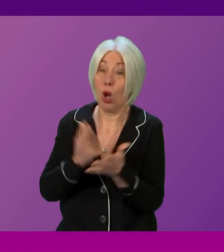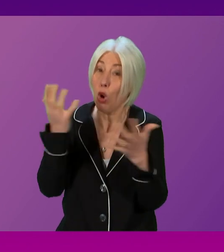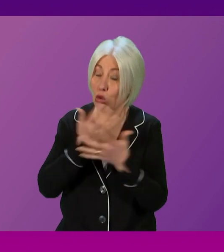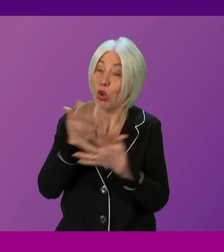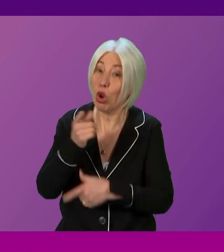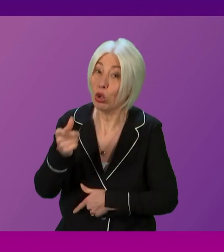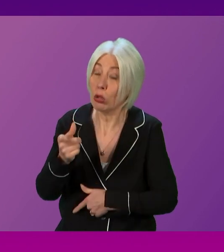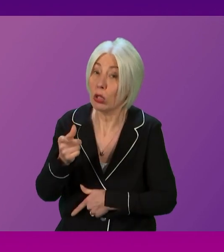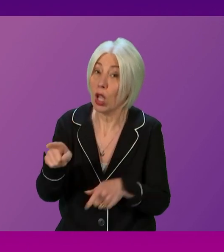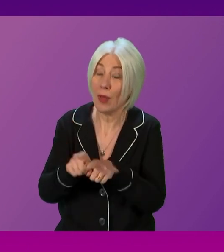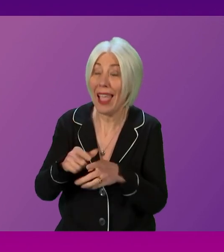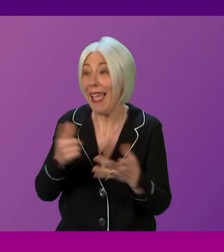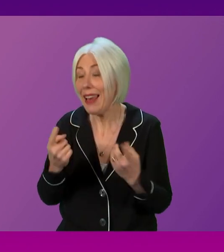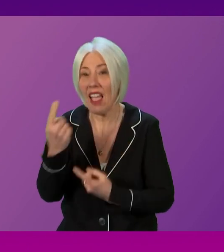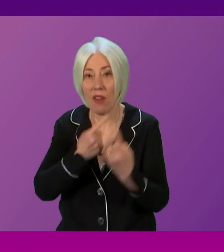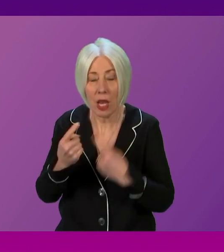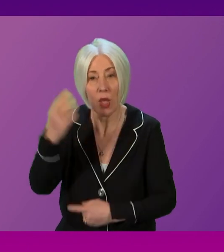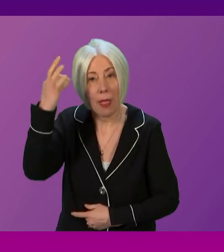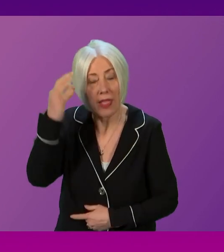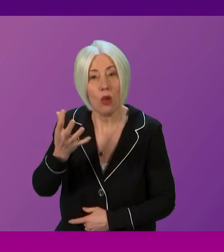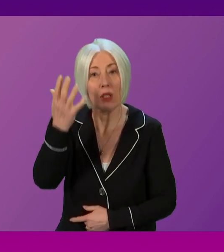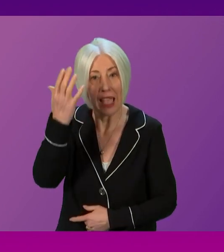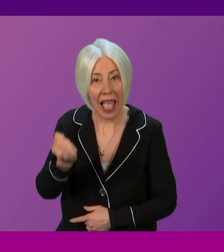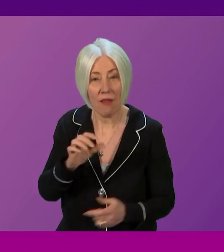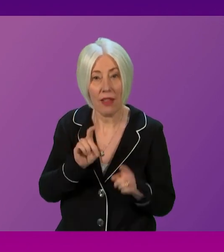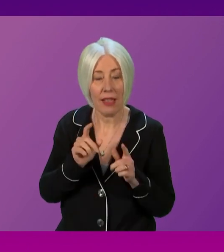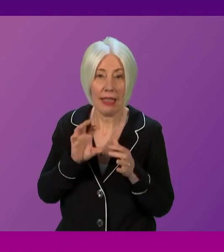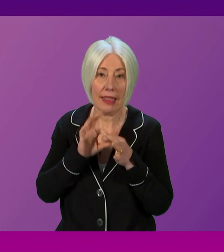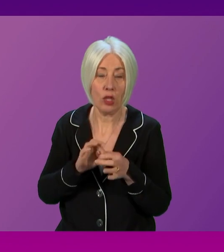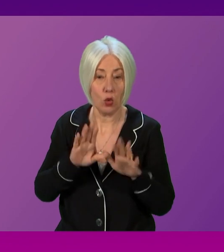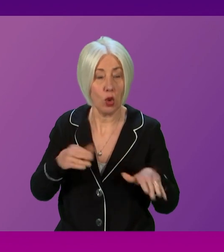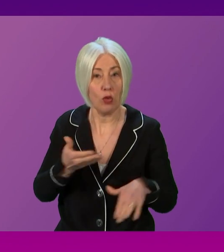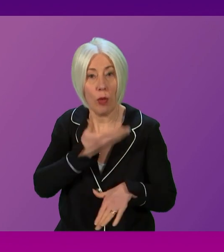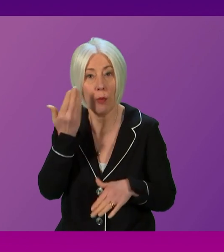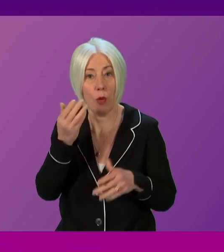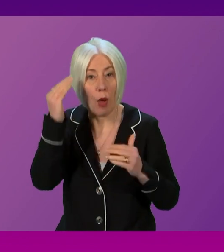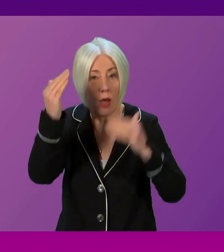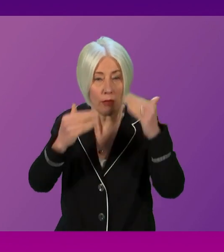I will include any information that councils have about unaccompanied children in Scotland.